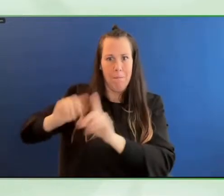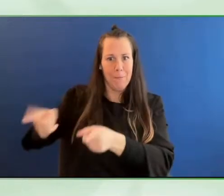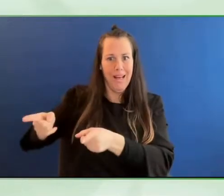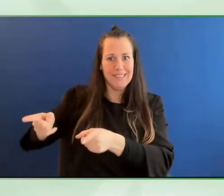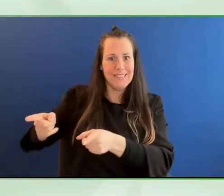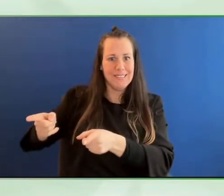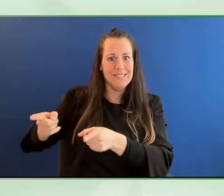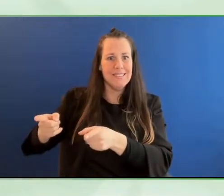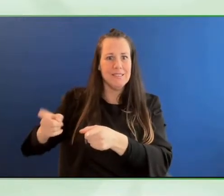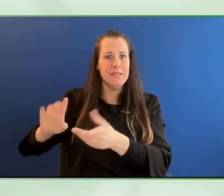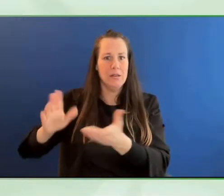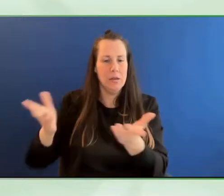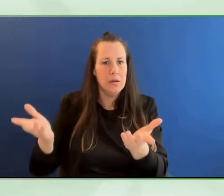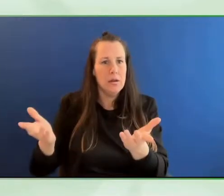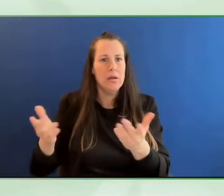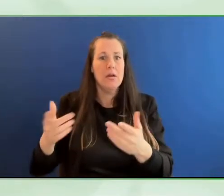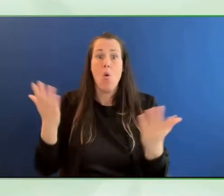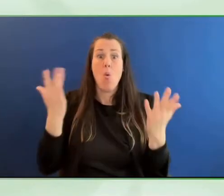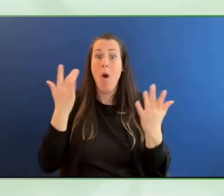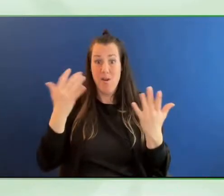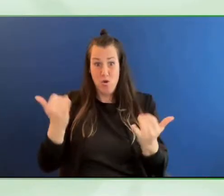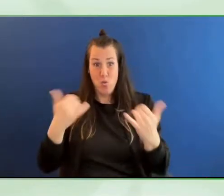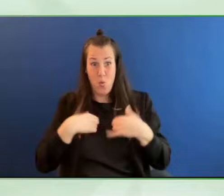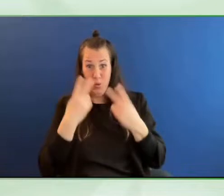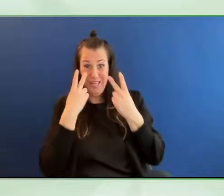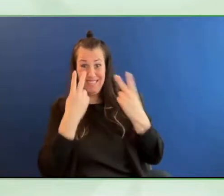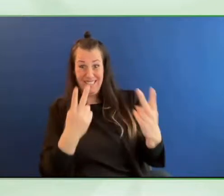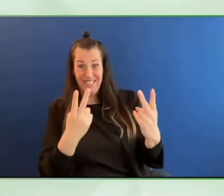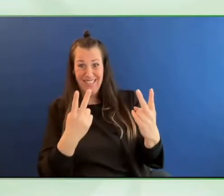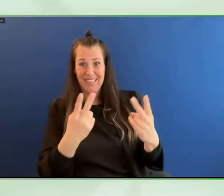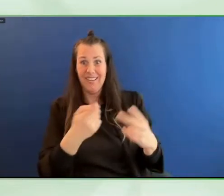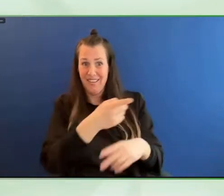What we are talking about is accessibility.